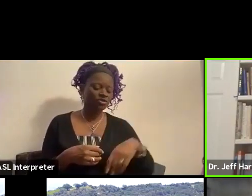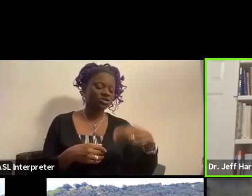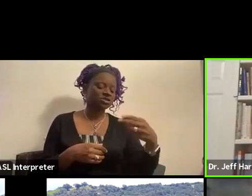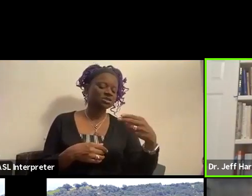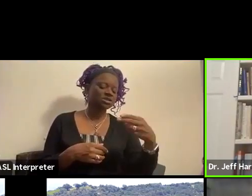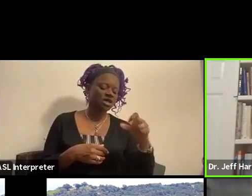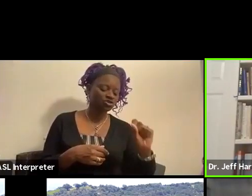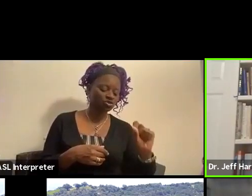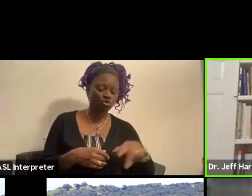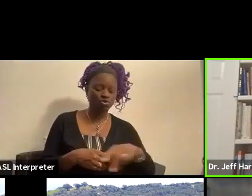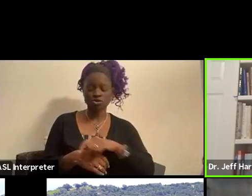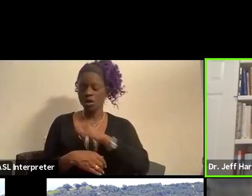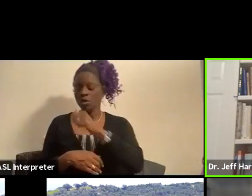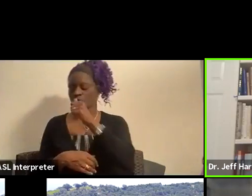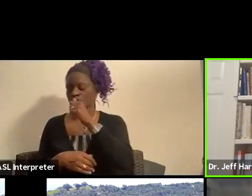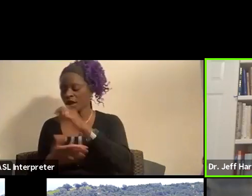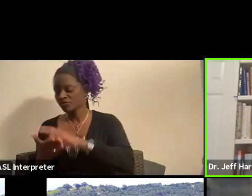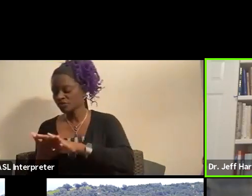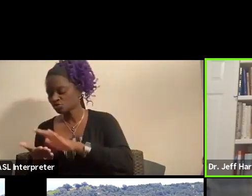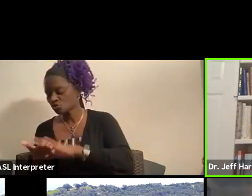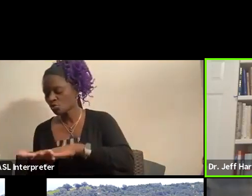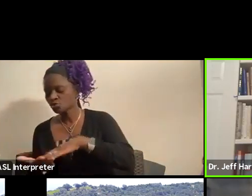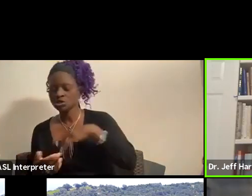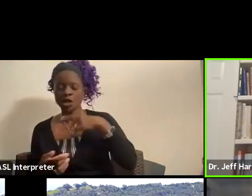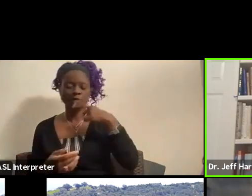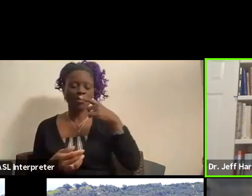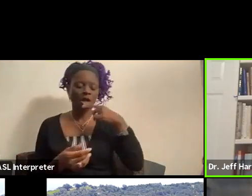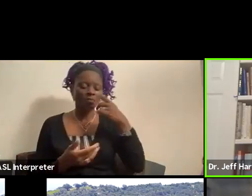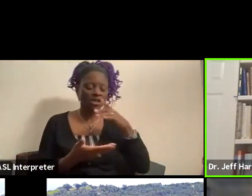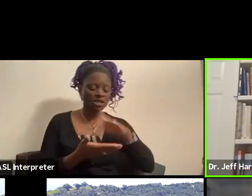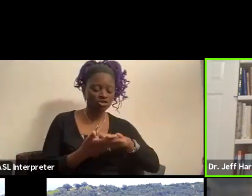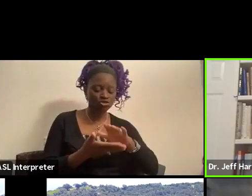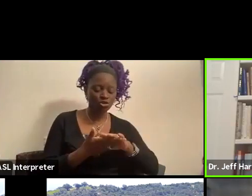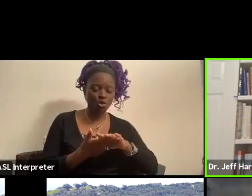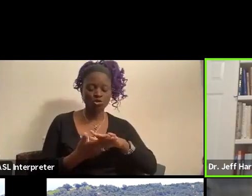private schools, public schools are all included in one of these four cohorts.